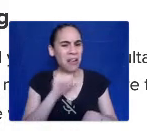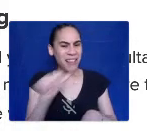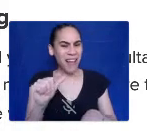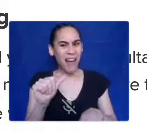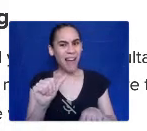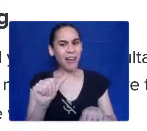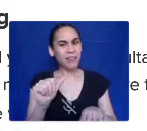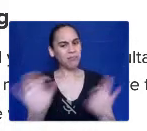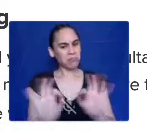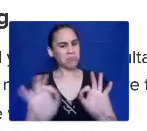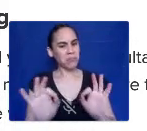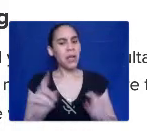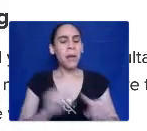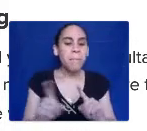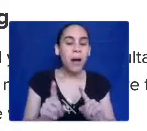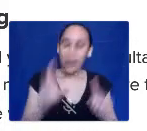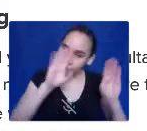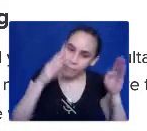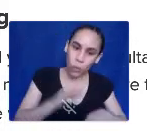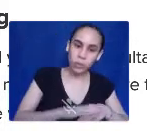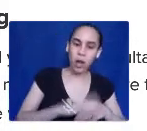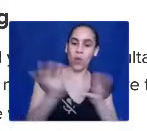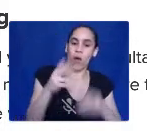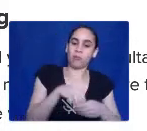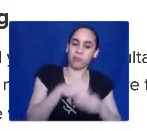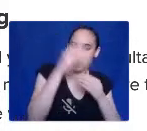i don't want you to do that busy procrastination i've done in the past where like you're browsing